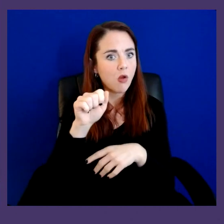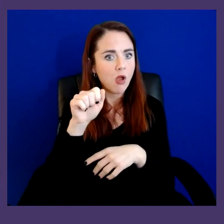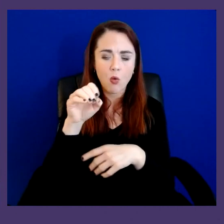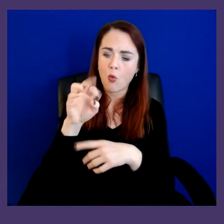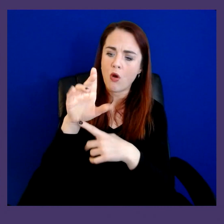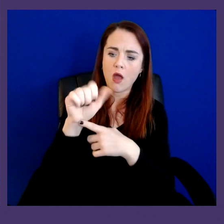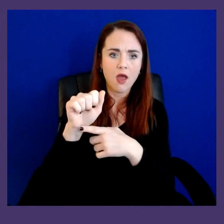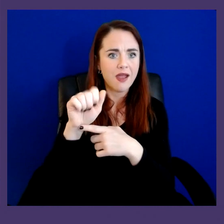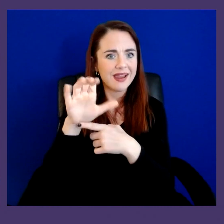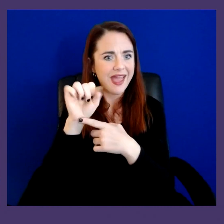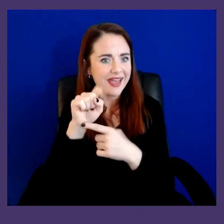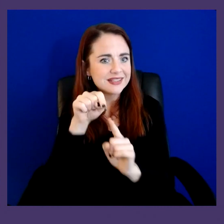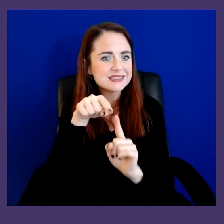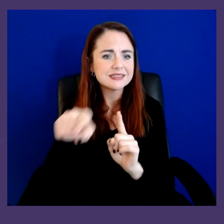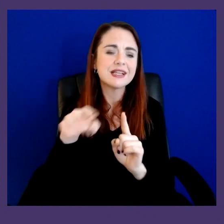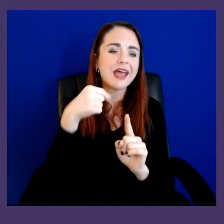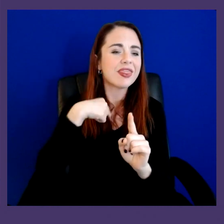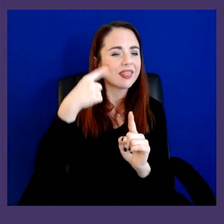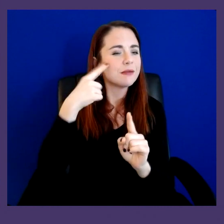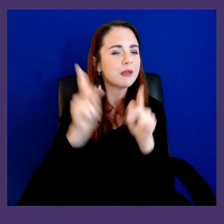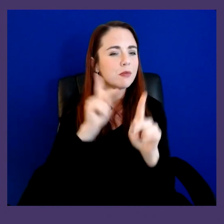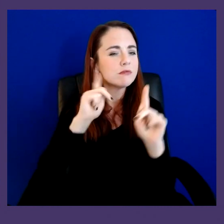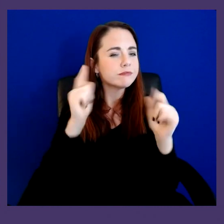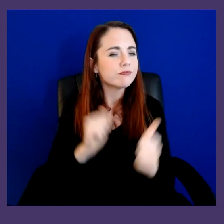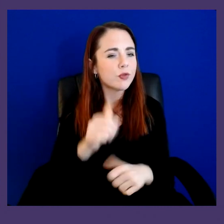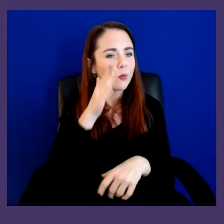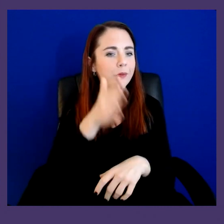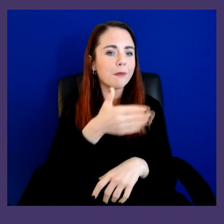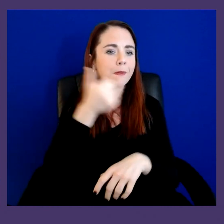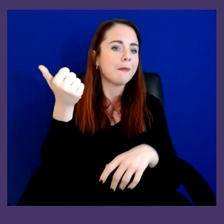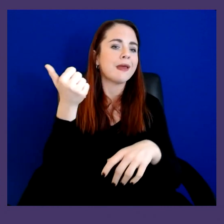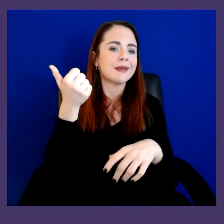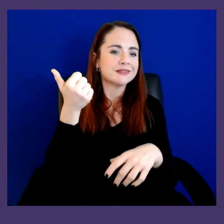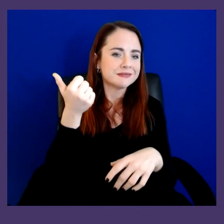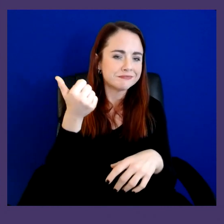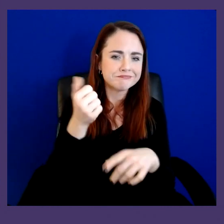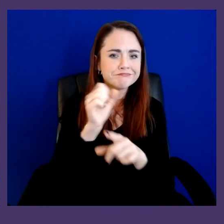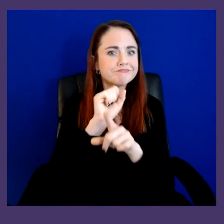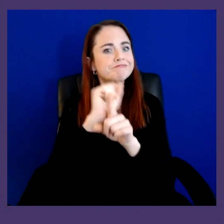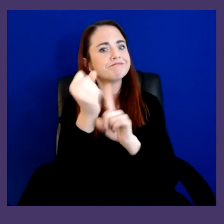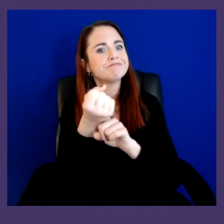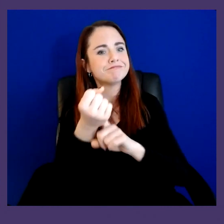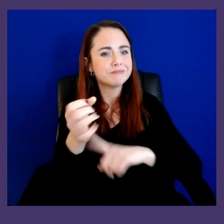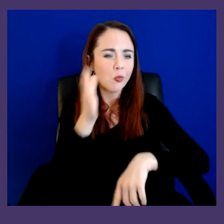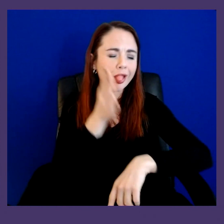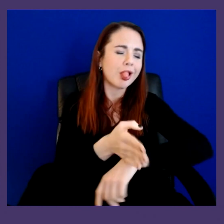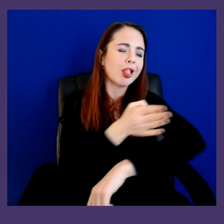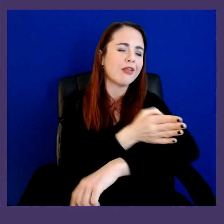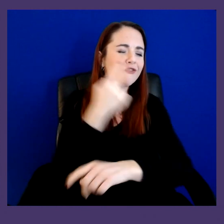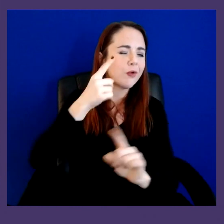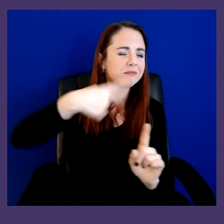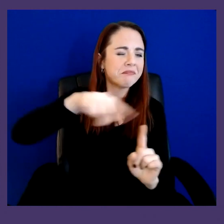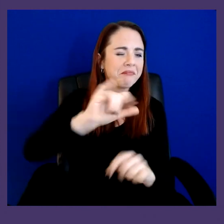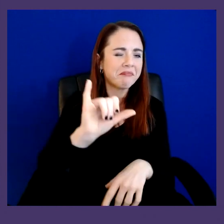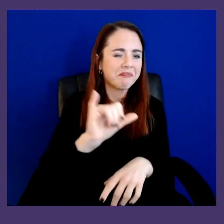Then Jesper? If you're in any B2C business or worked